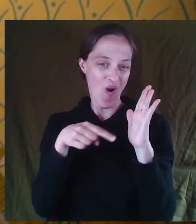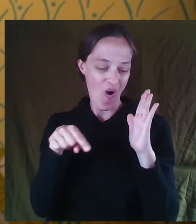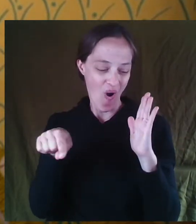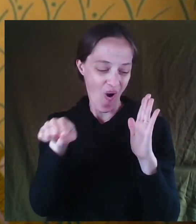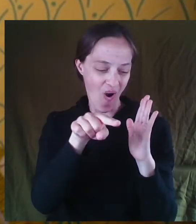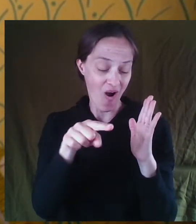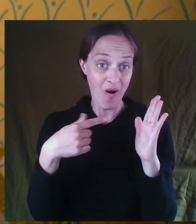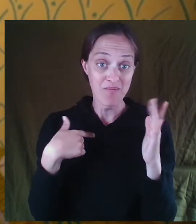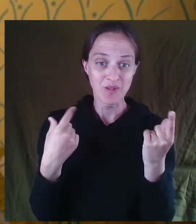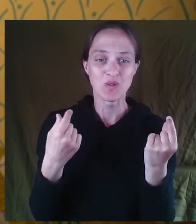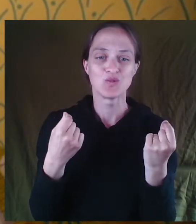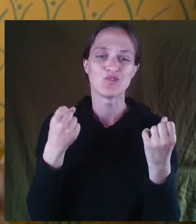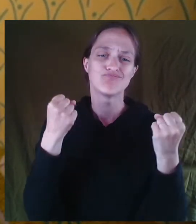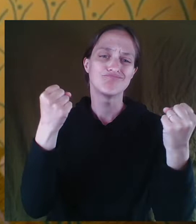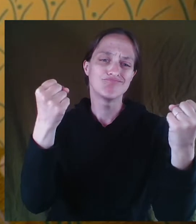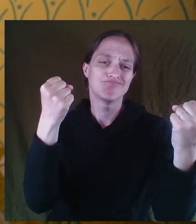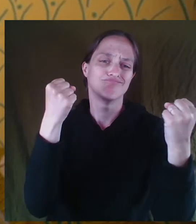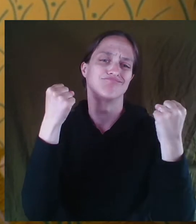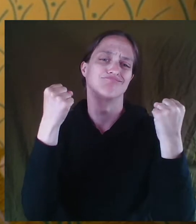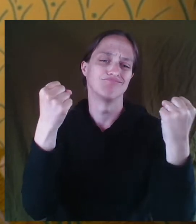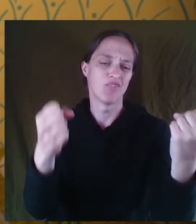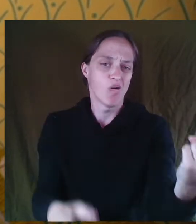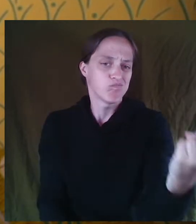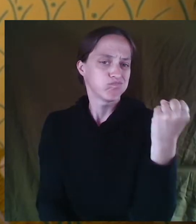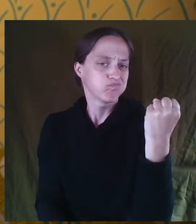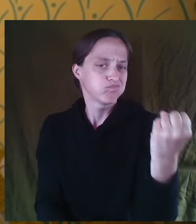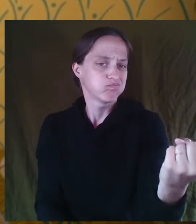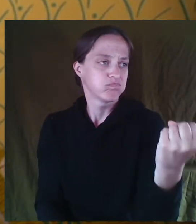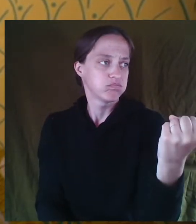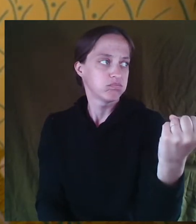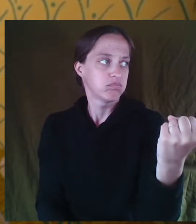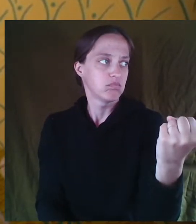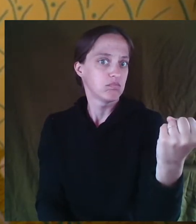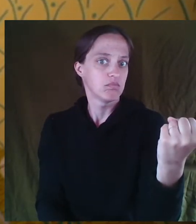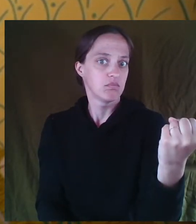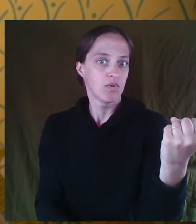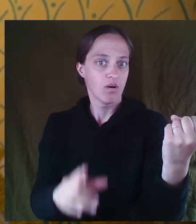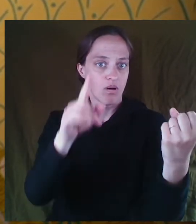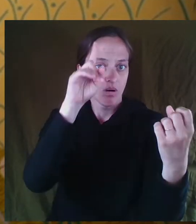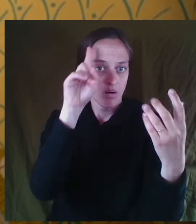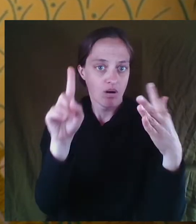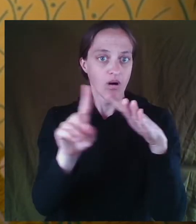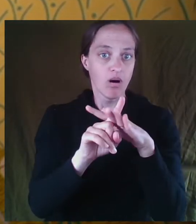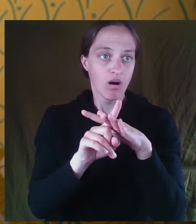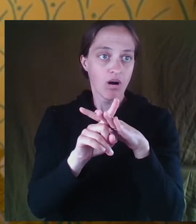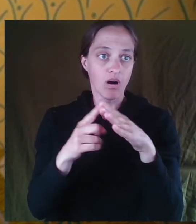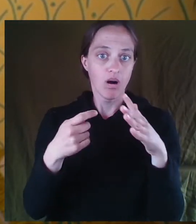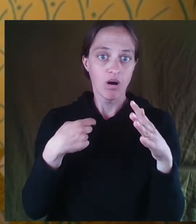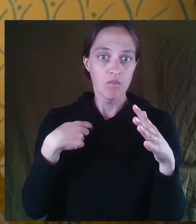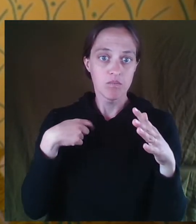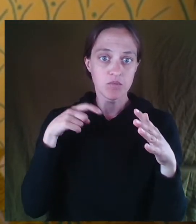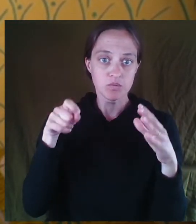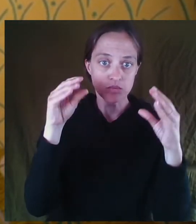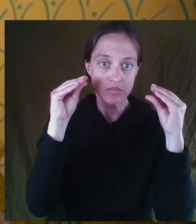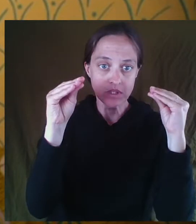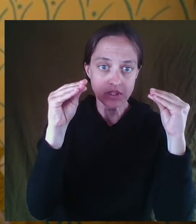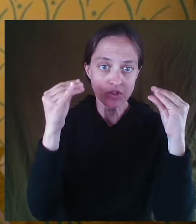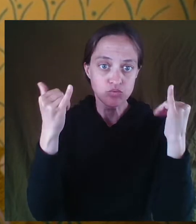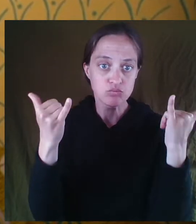I didn't see you over there. I was just busy working out and exercising. Wait, am I supposed to be teaching right now?